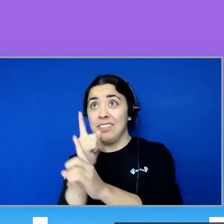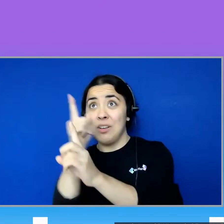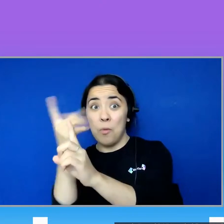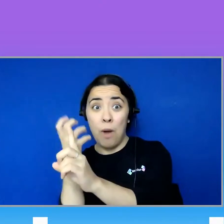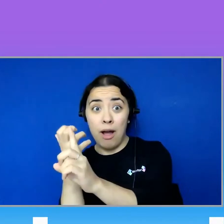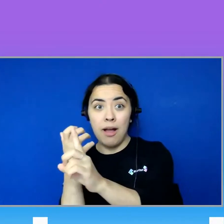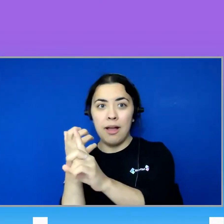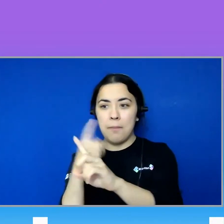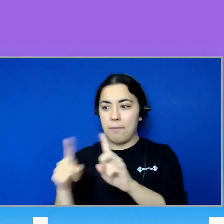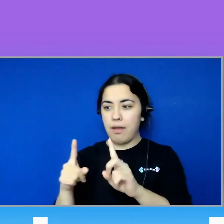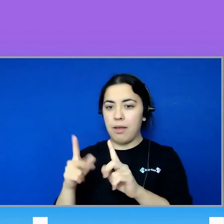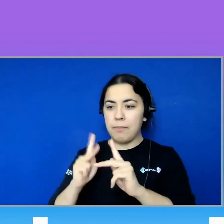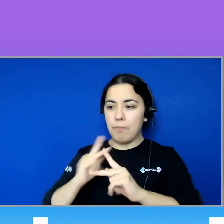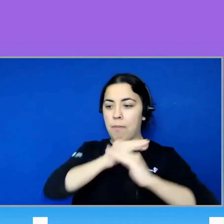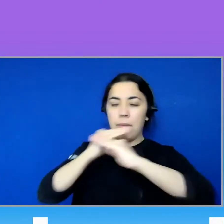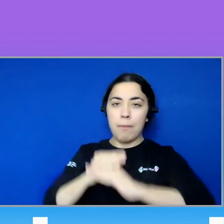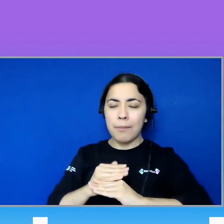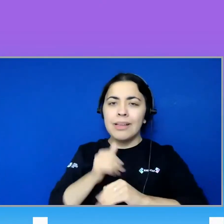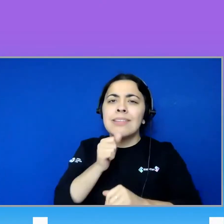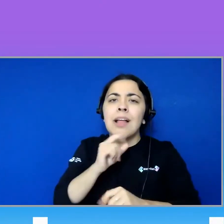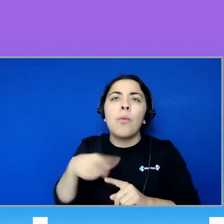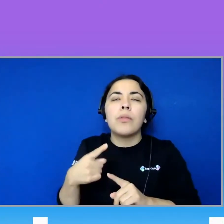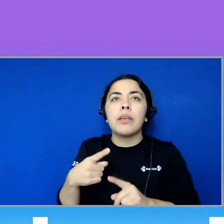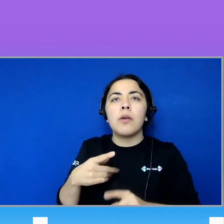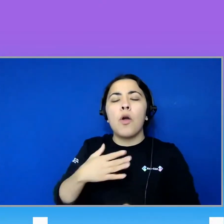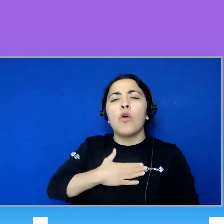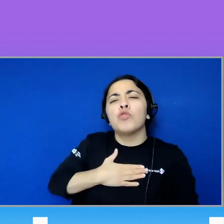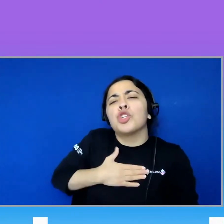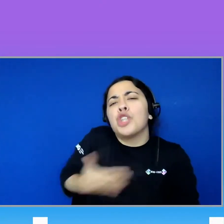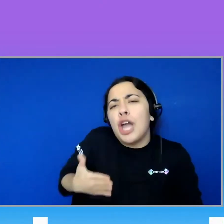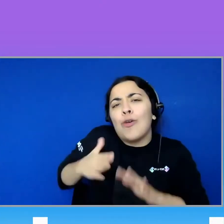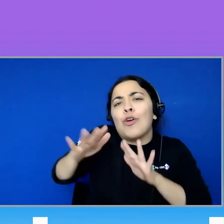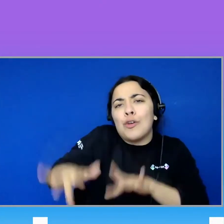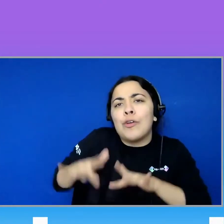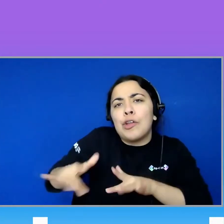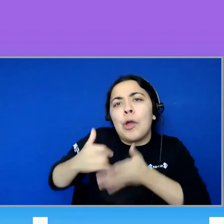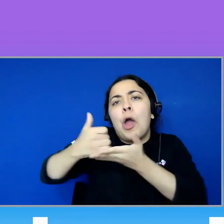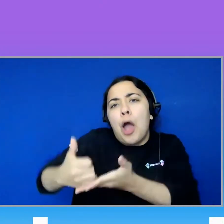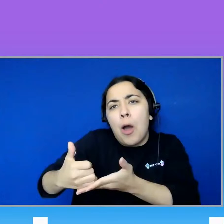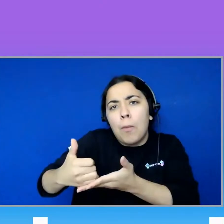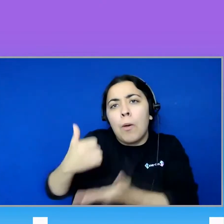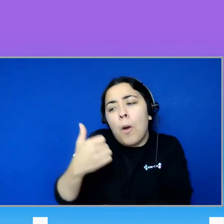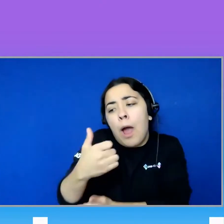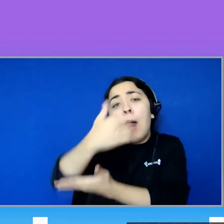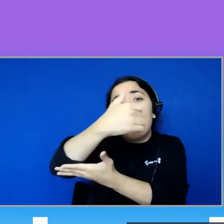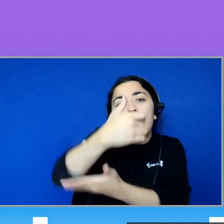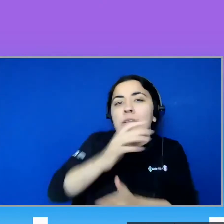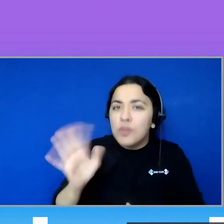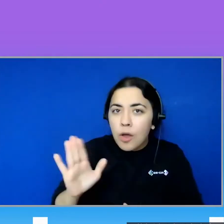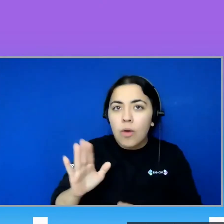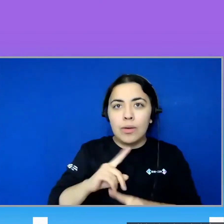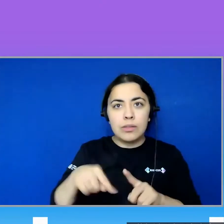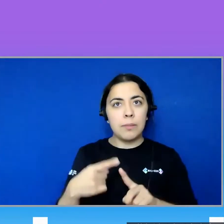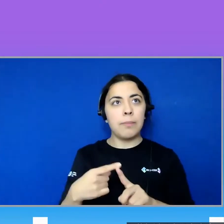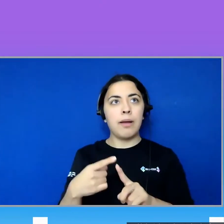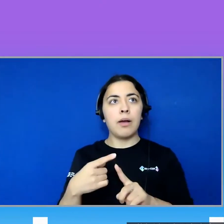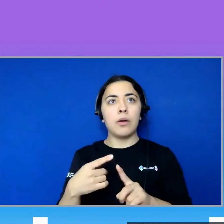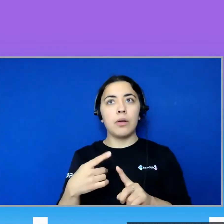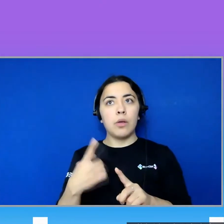lives. And it isn't just about charity. For us, it was about